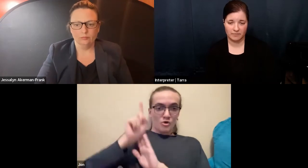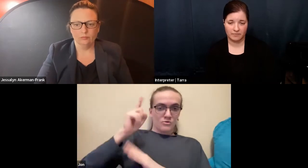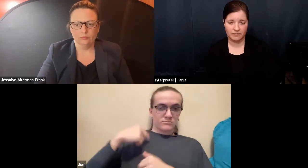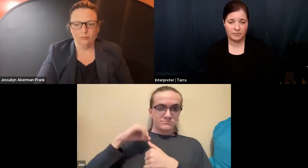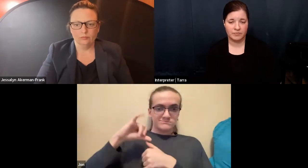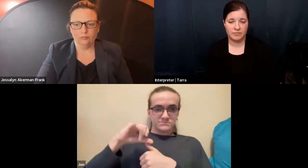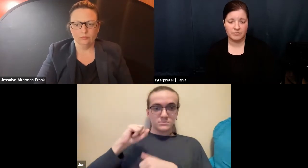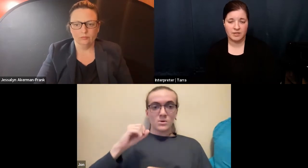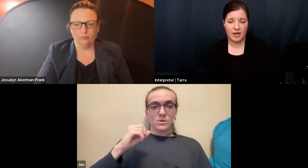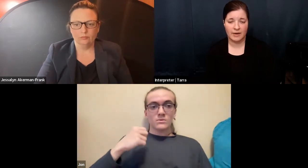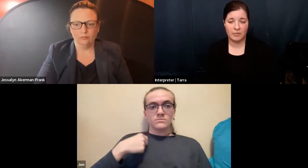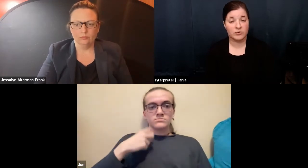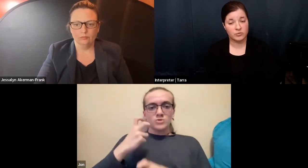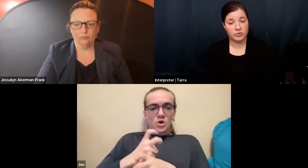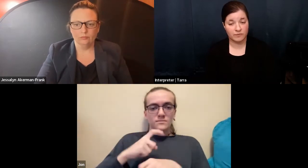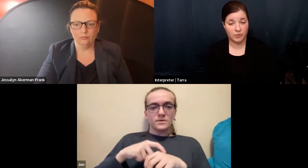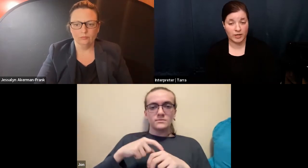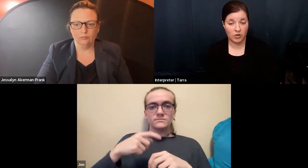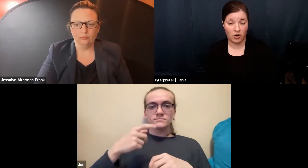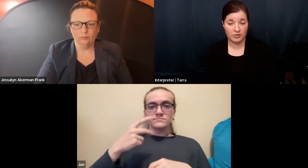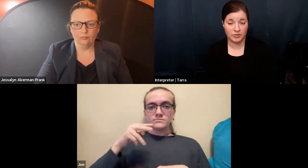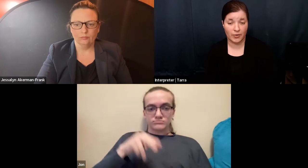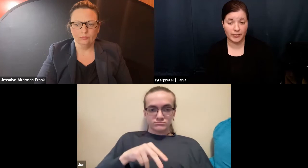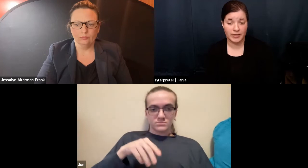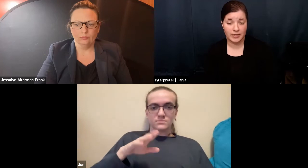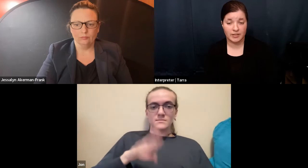communicate with, I'm not very interested in that. It's challenging for me.